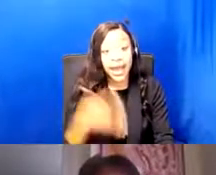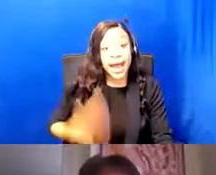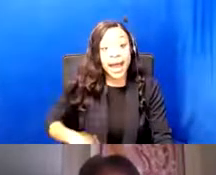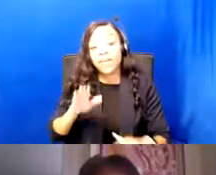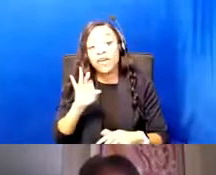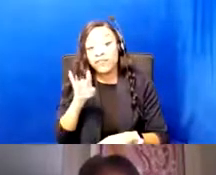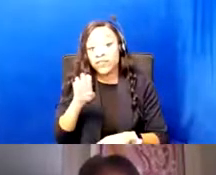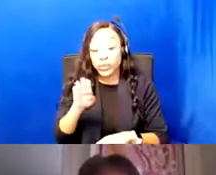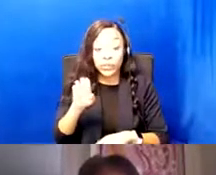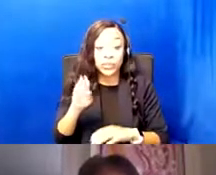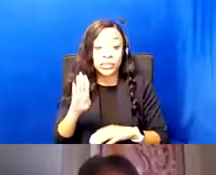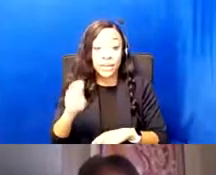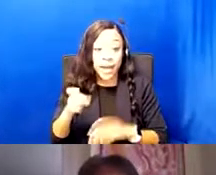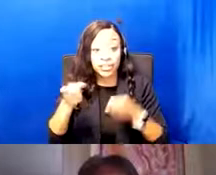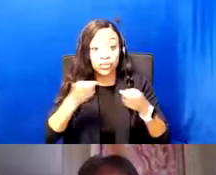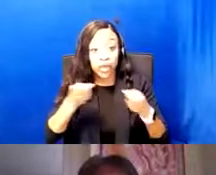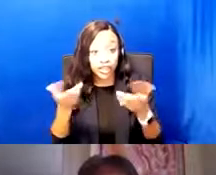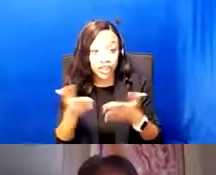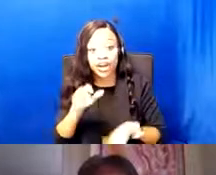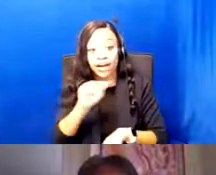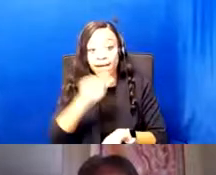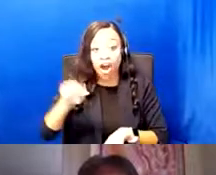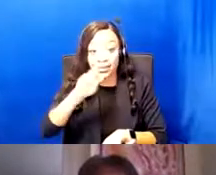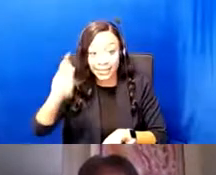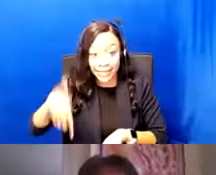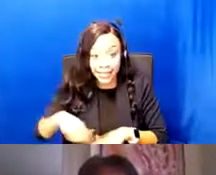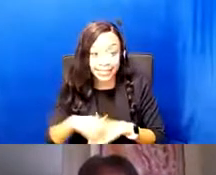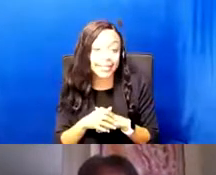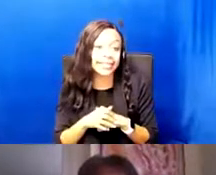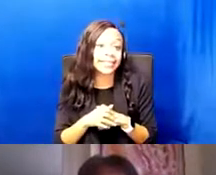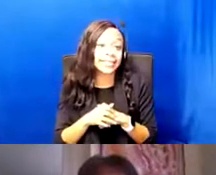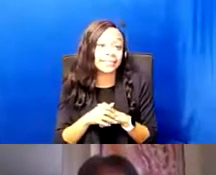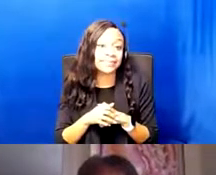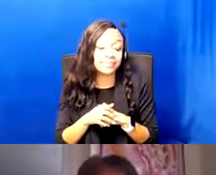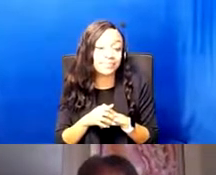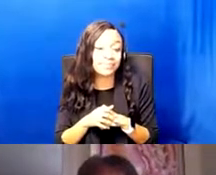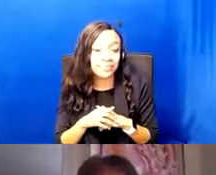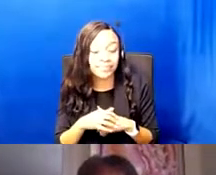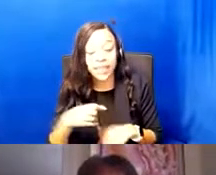traditional lands of the Tonkawa, Comanche, Lipan Apache. I echo